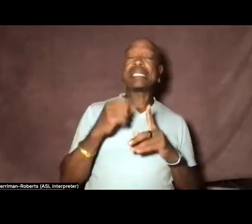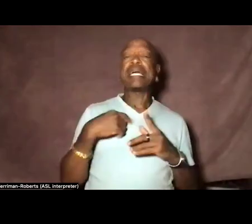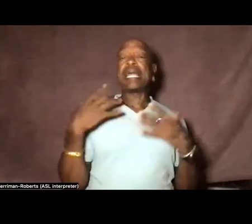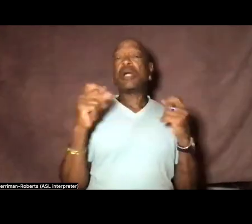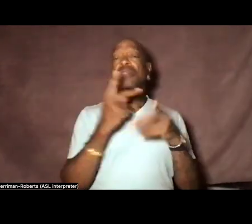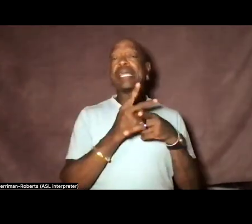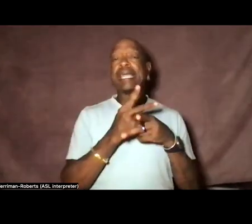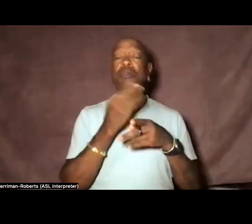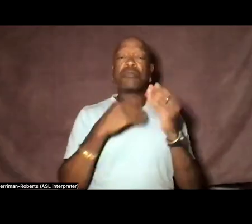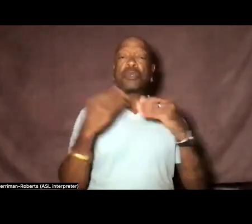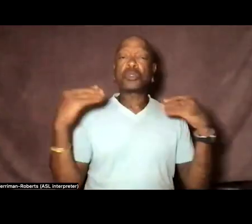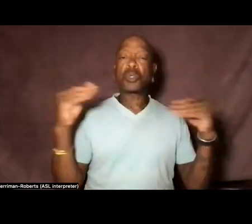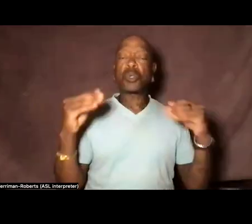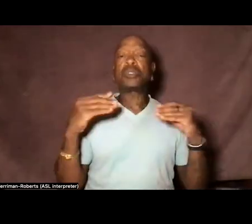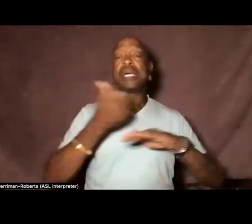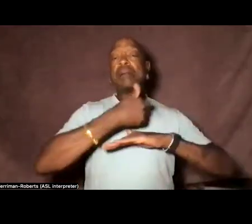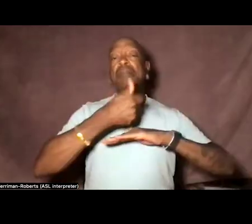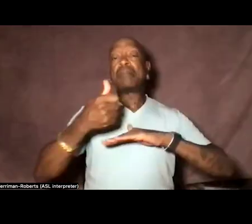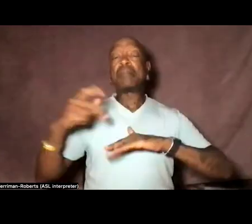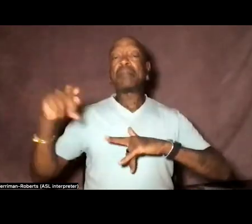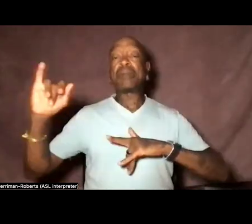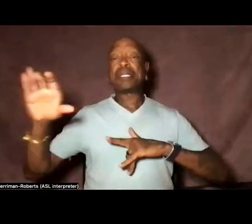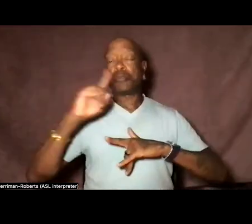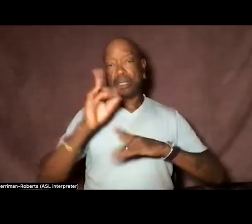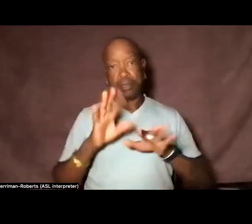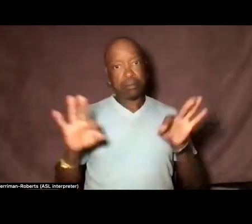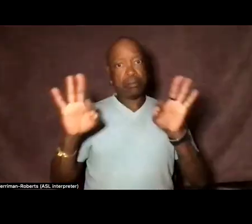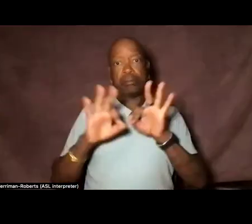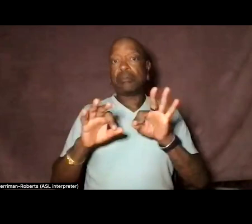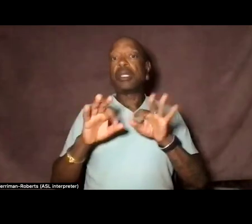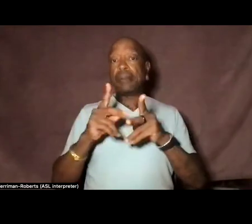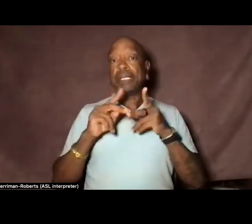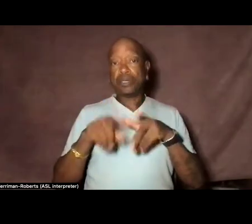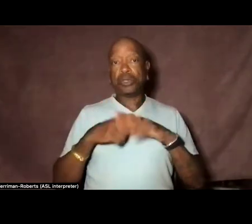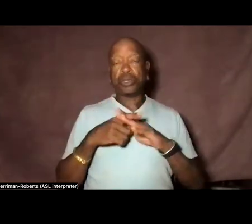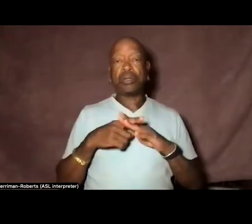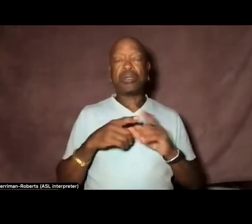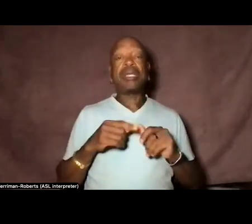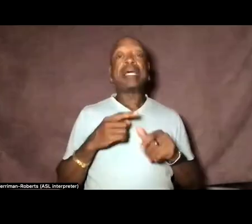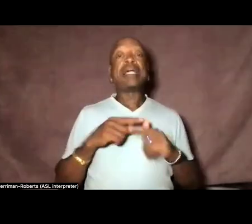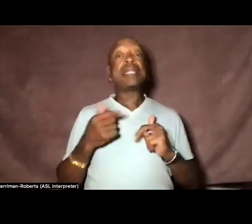transit are really really critical starts and from there we really encourage you to try pushing